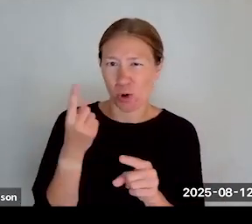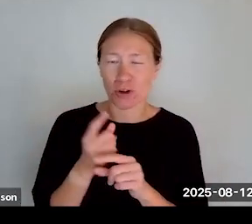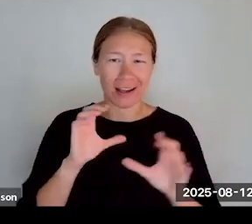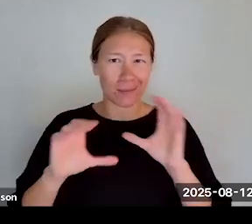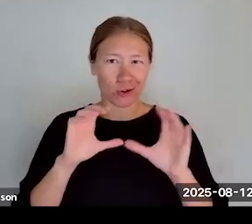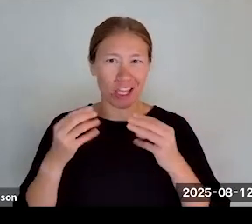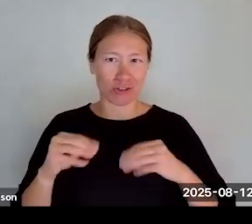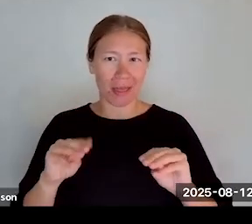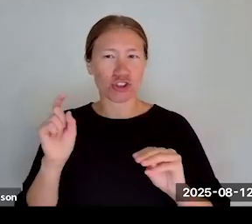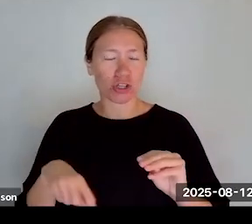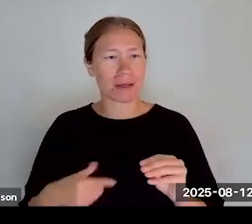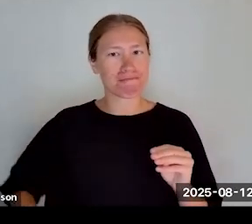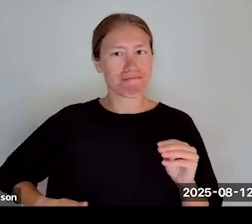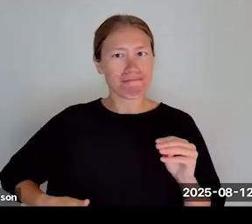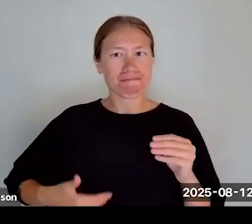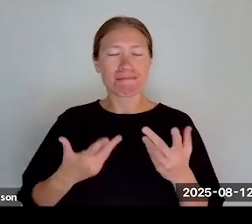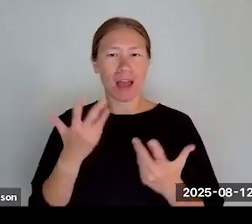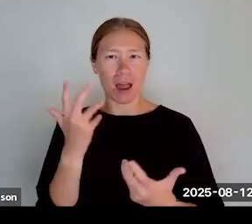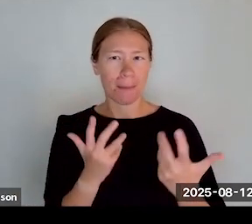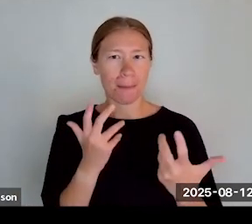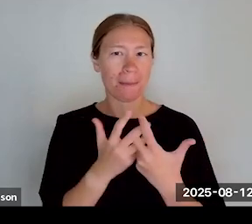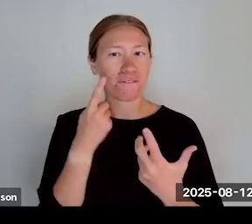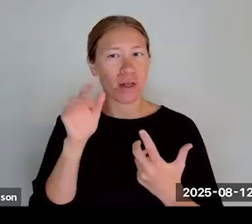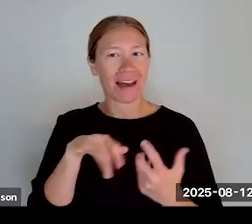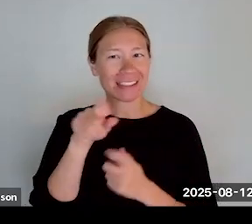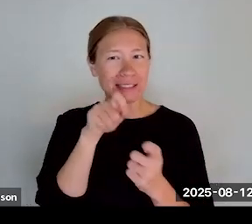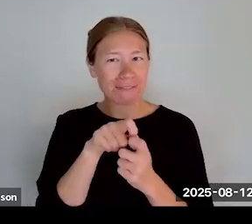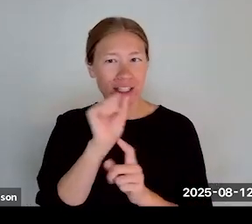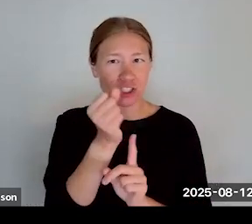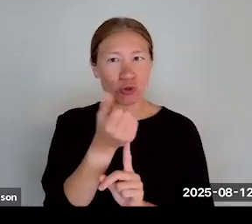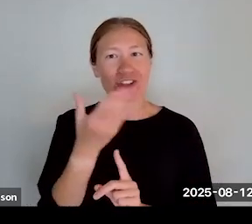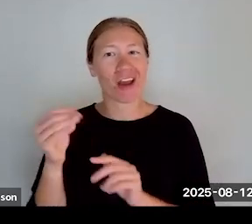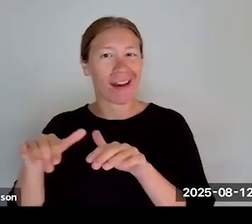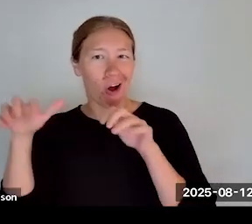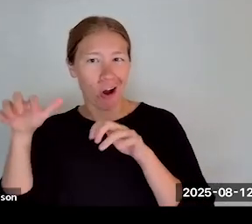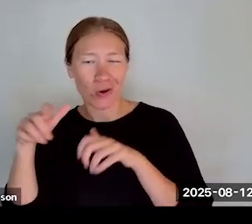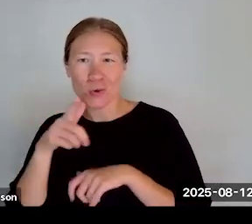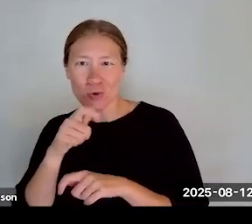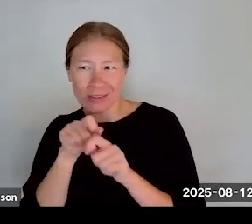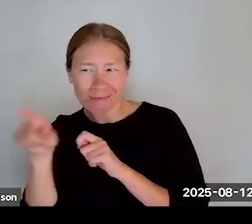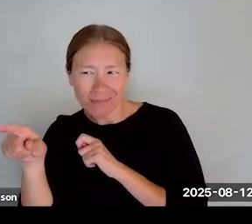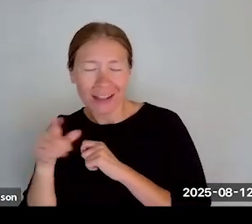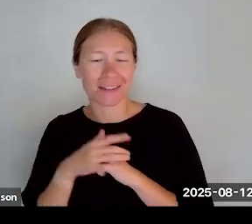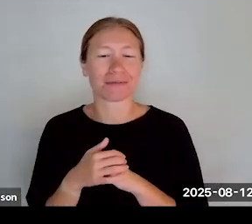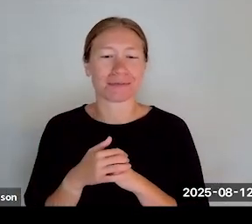and tailored to the specific situation and audience, ensuring that your message is delivered effectively and respectfully.